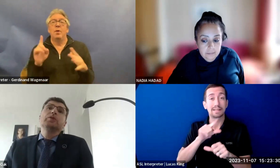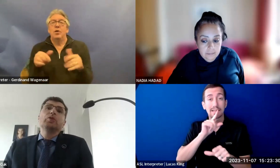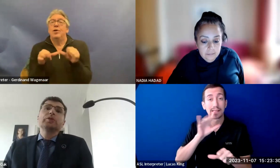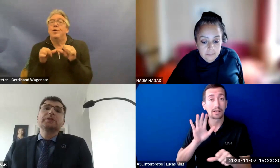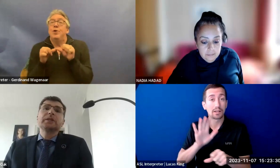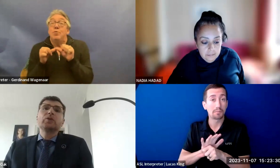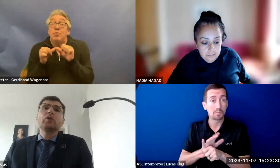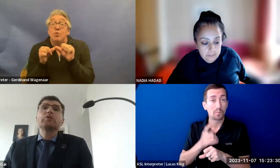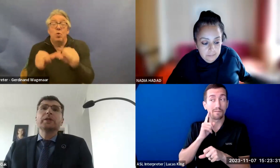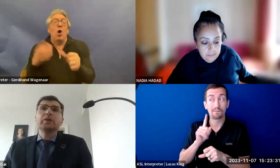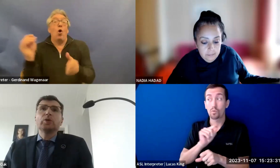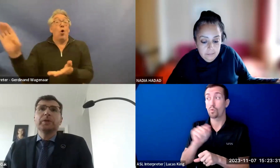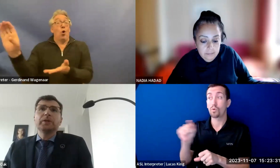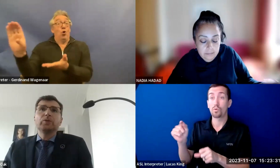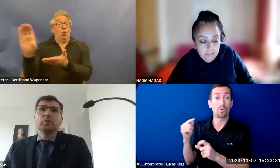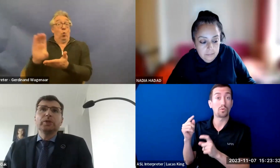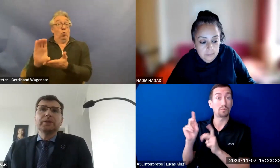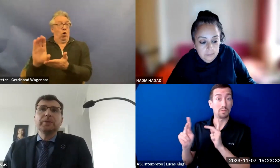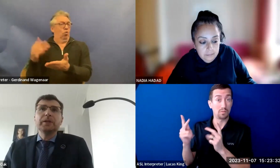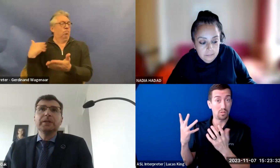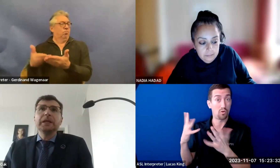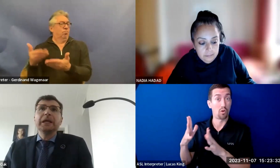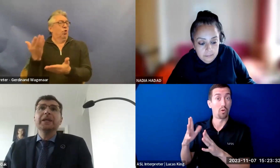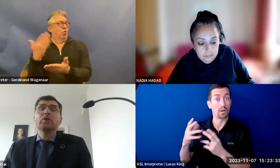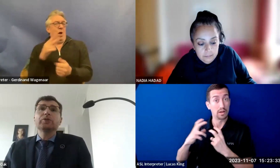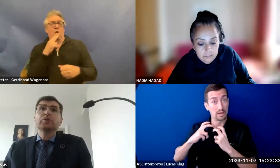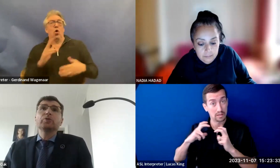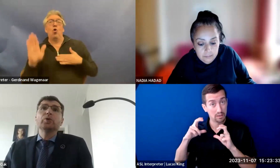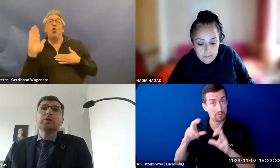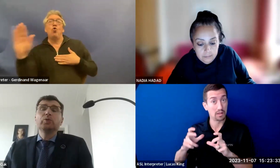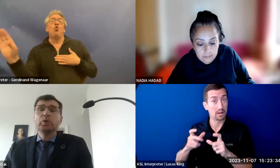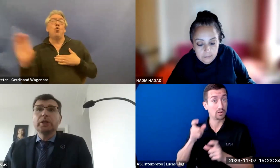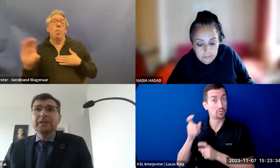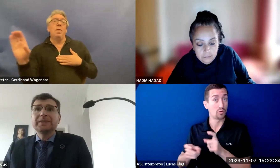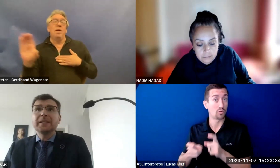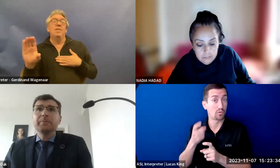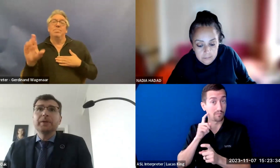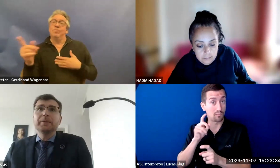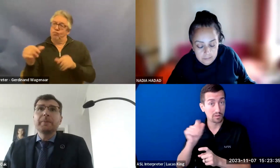that are already committed to disability, and to increase the number